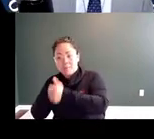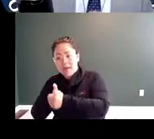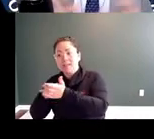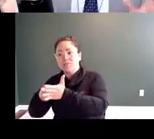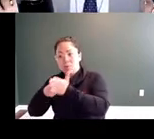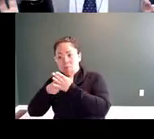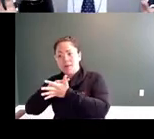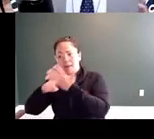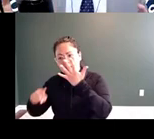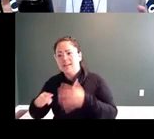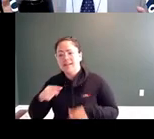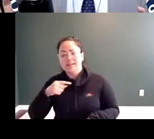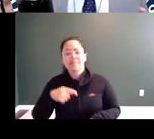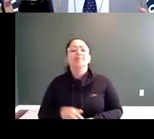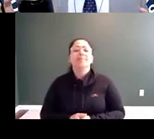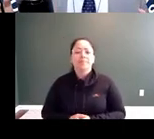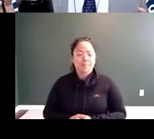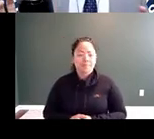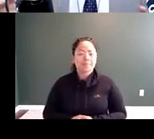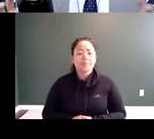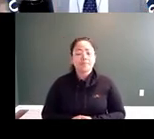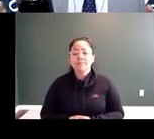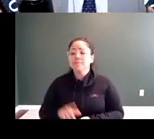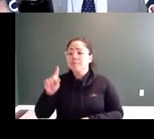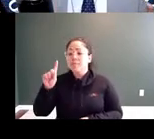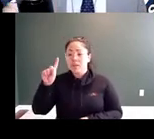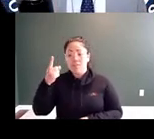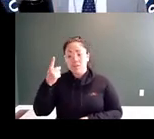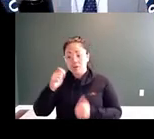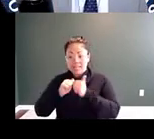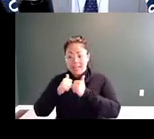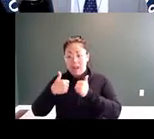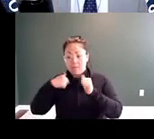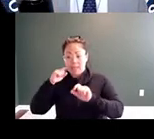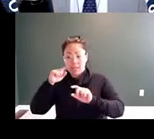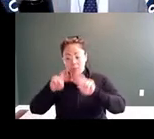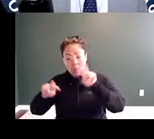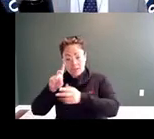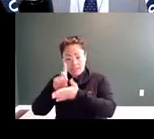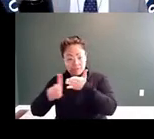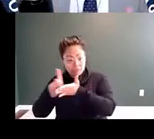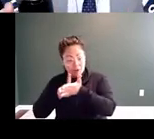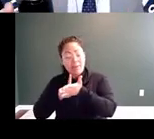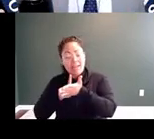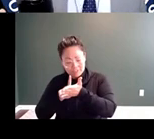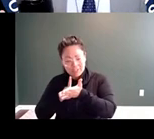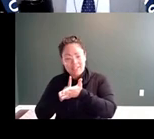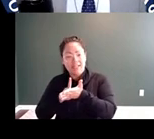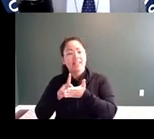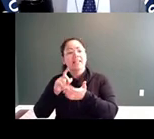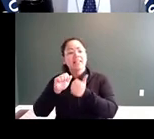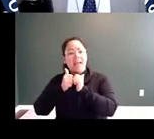So the first way that we would look at discrimination or that we could look at discrimination is a way I think most people recognize discrimination